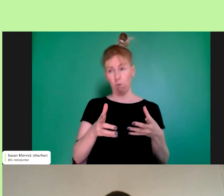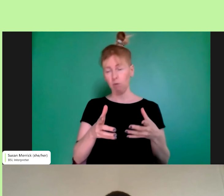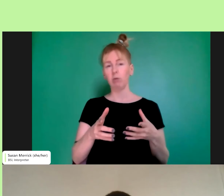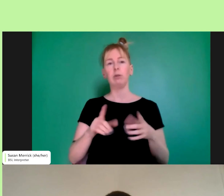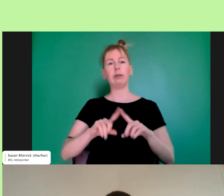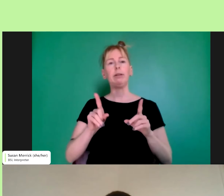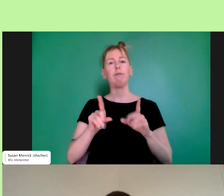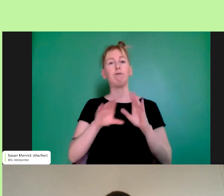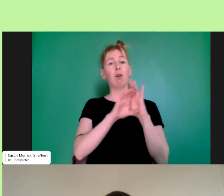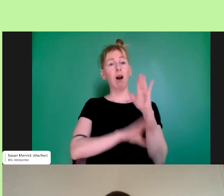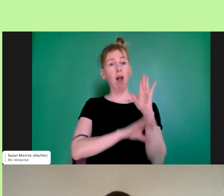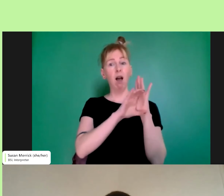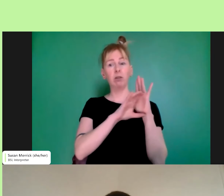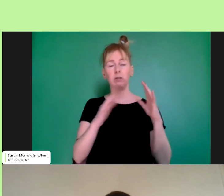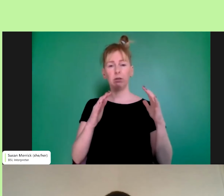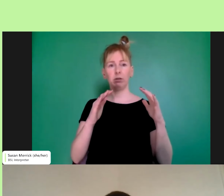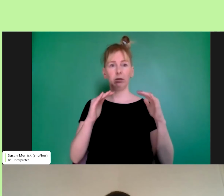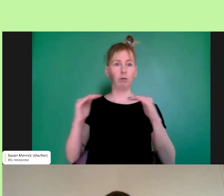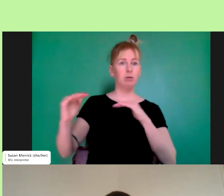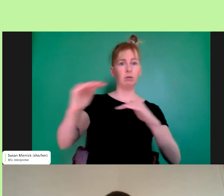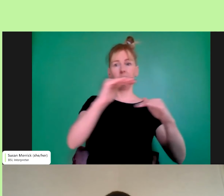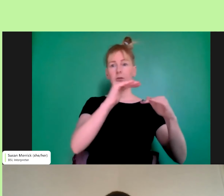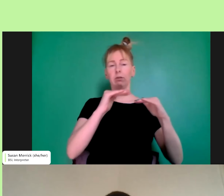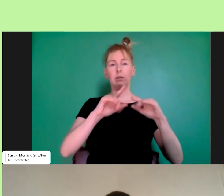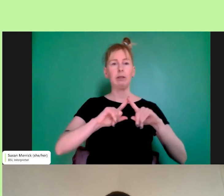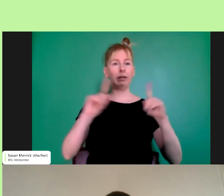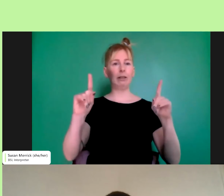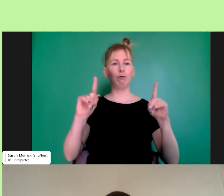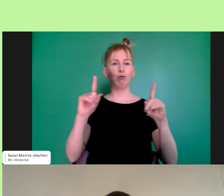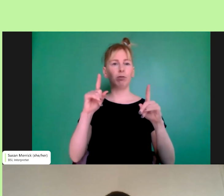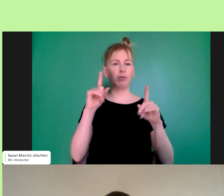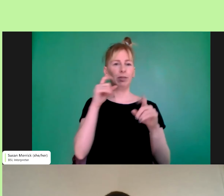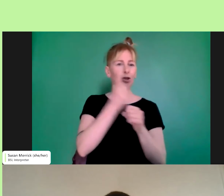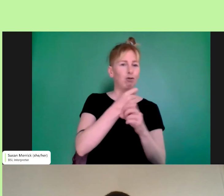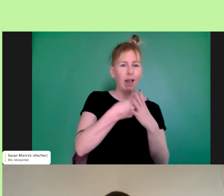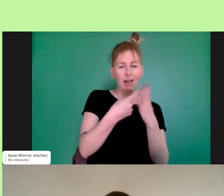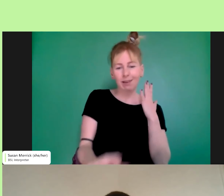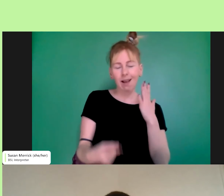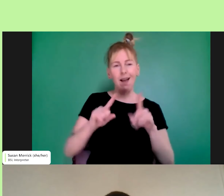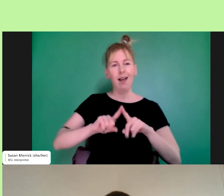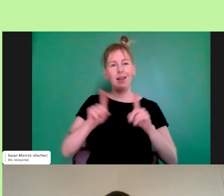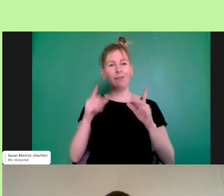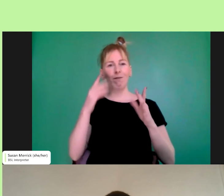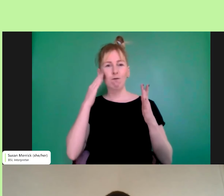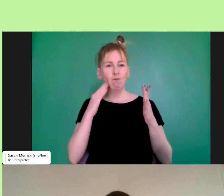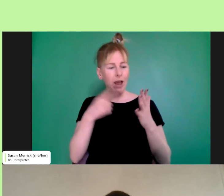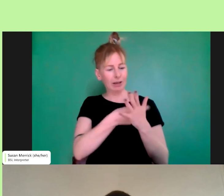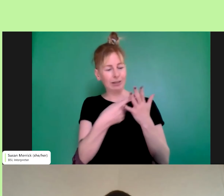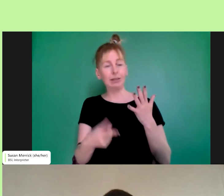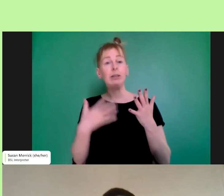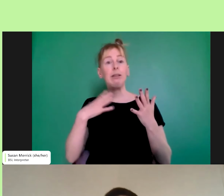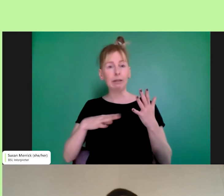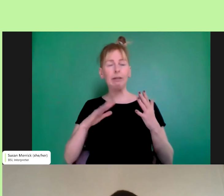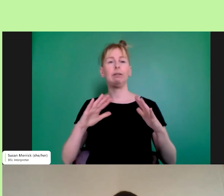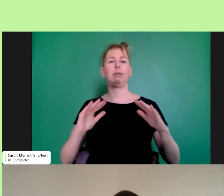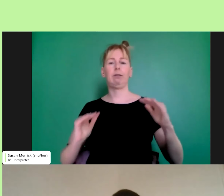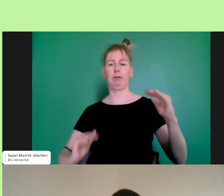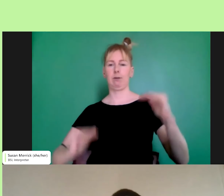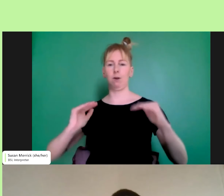and be that class, gender or race. >> MORGAN: Okay, thanks, Jack. So